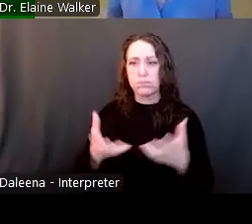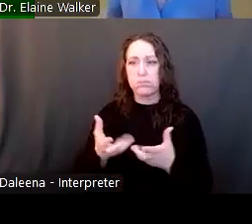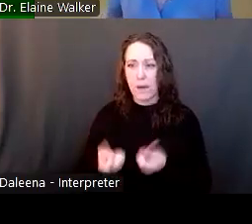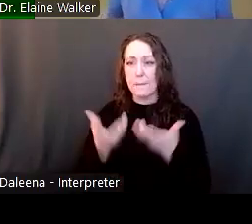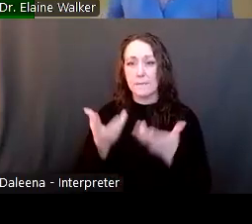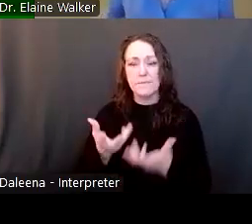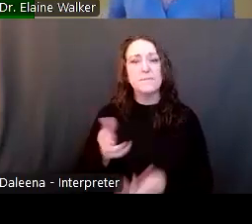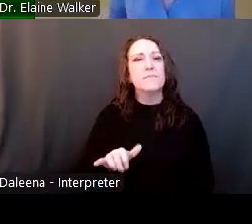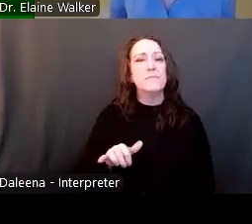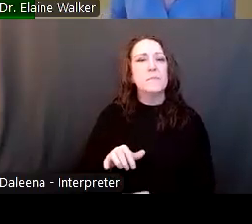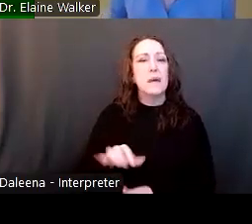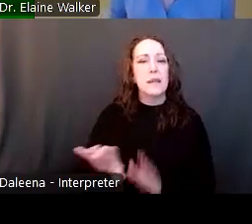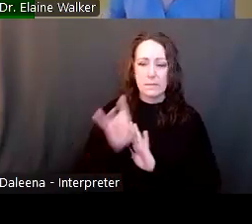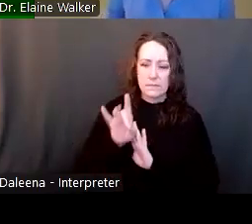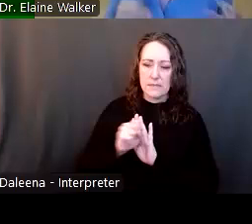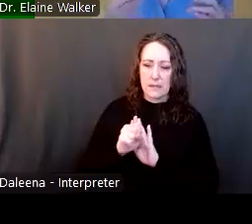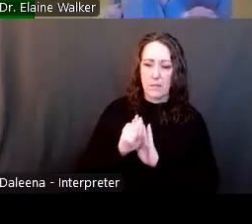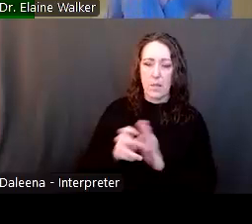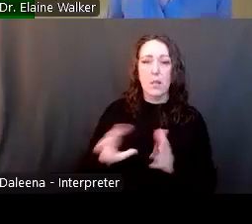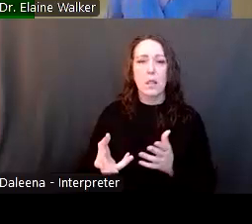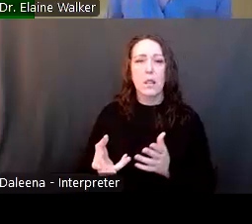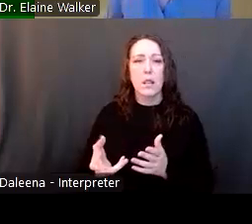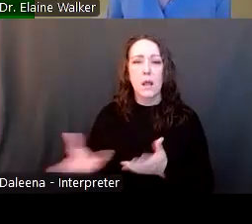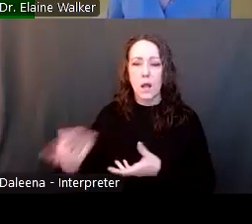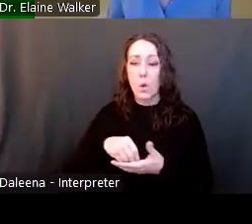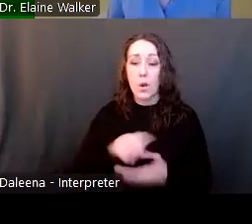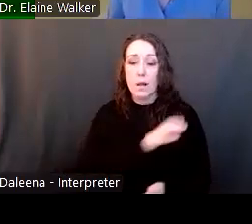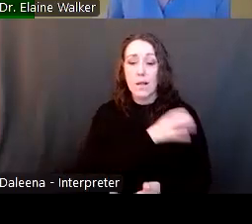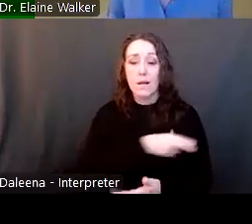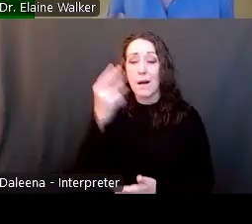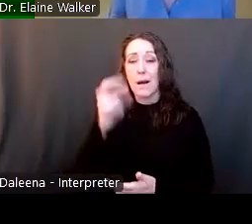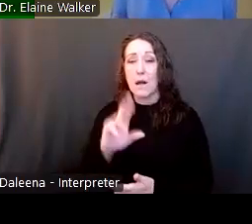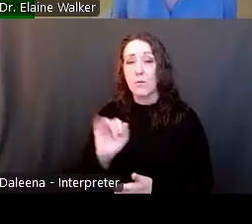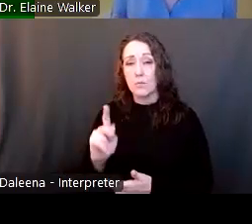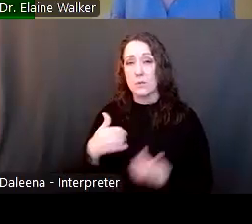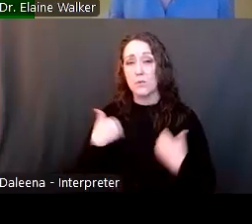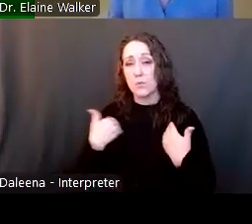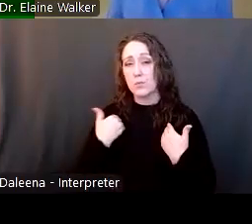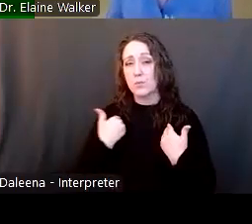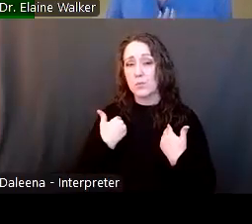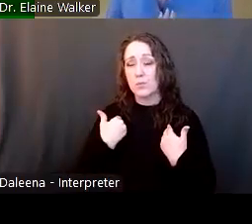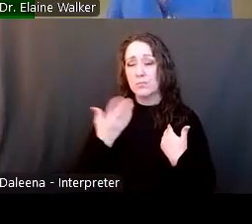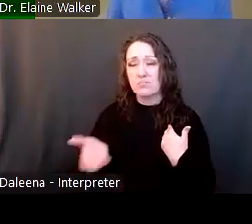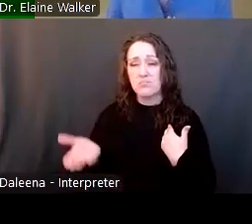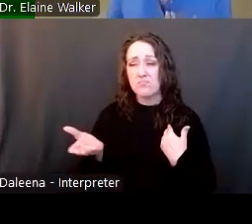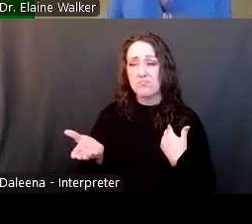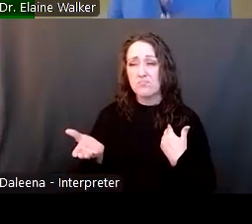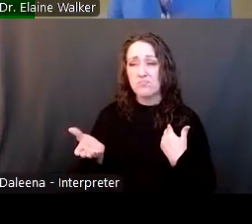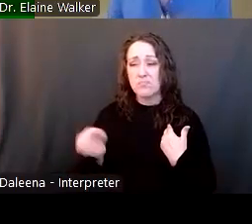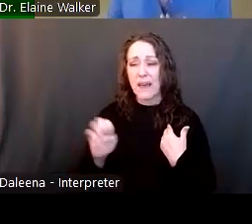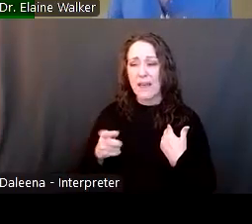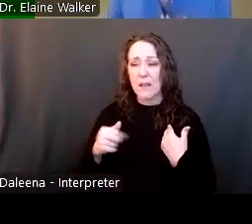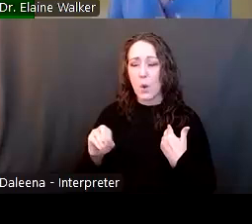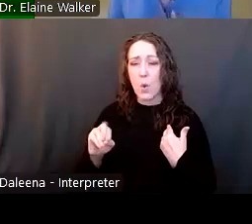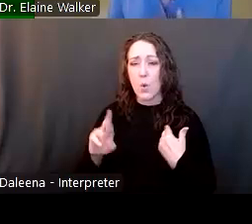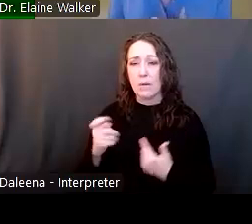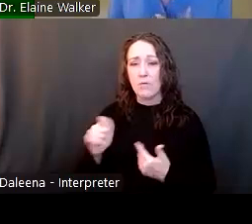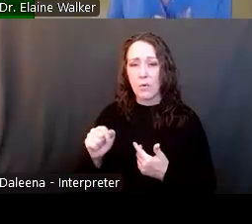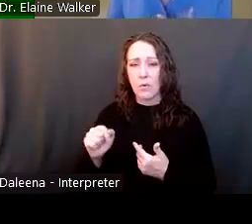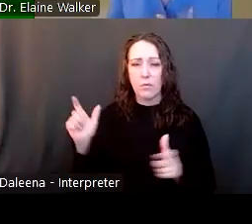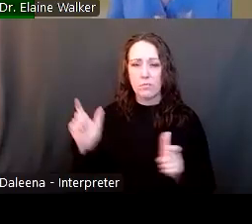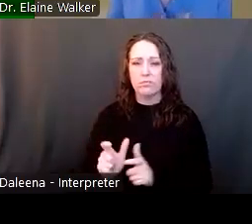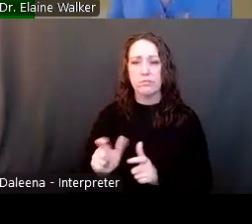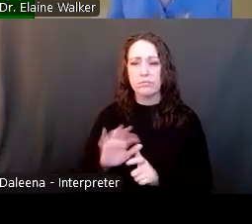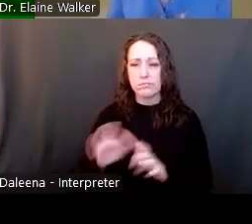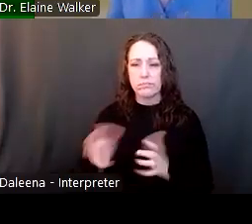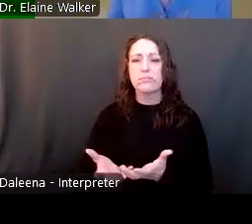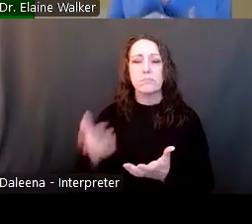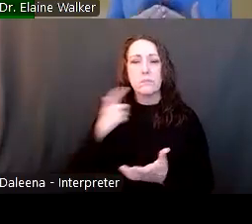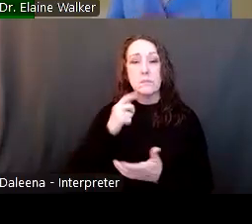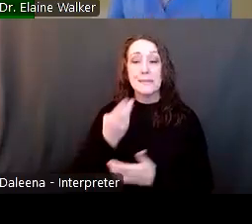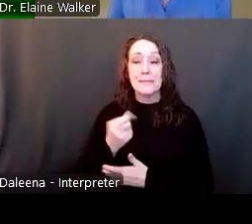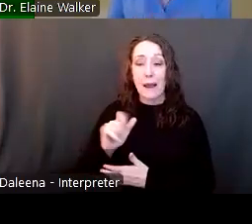sample included clinical high-risk youth who were ethn racial minorities Hispanic black